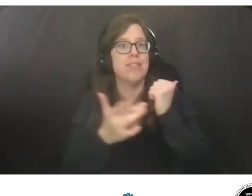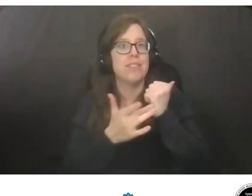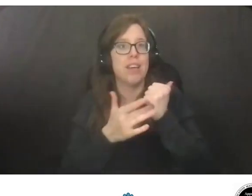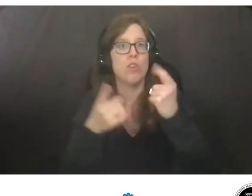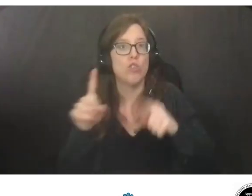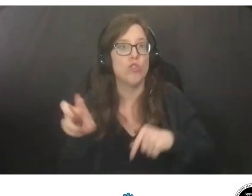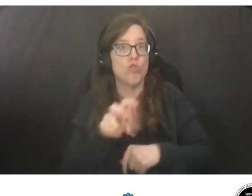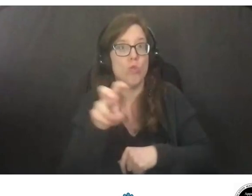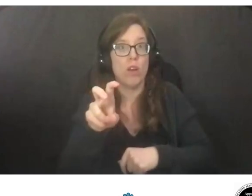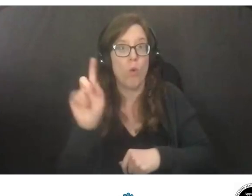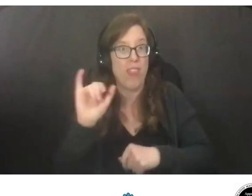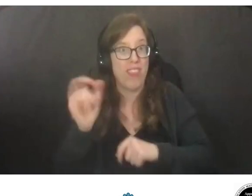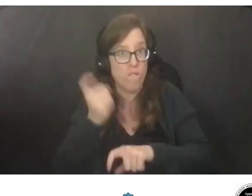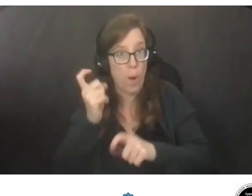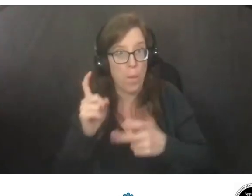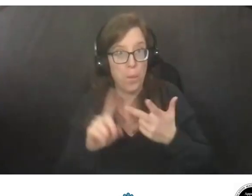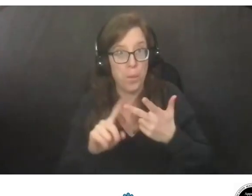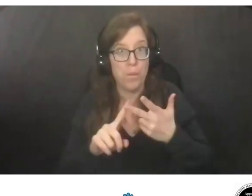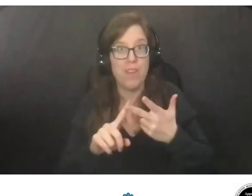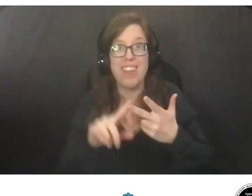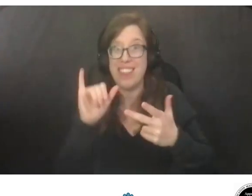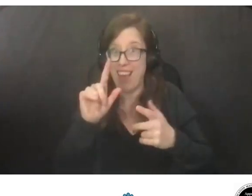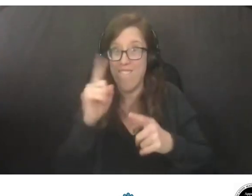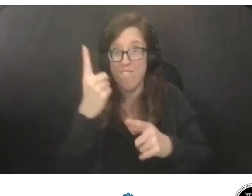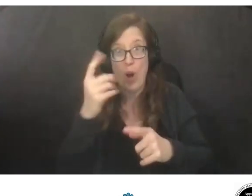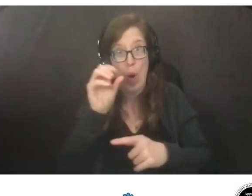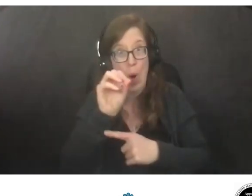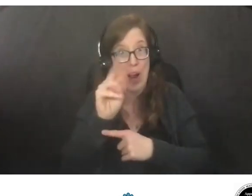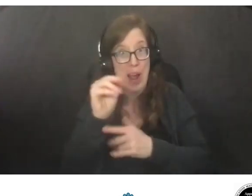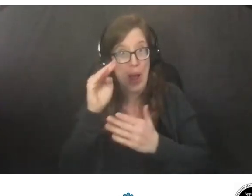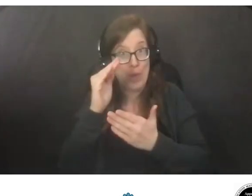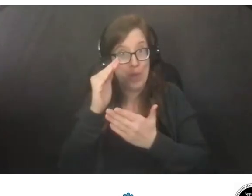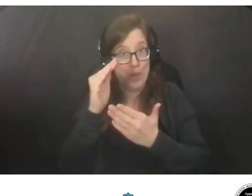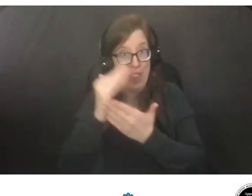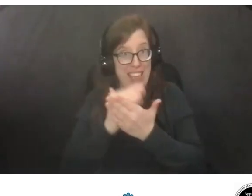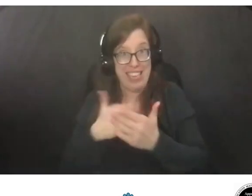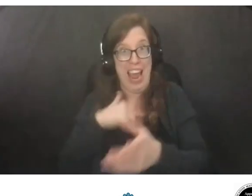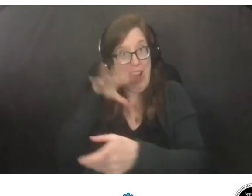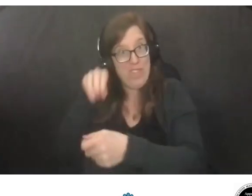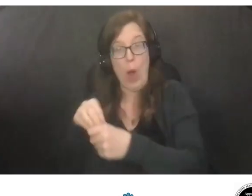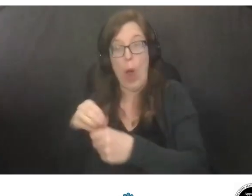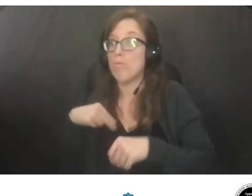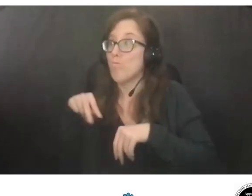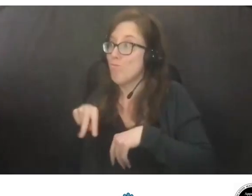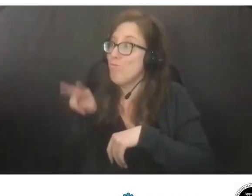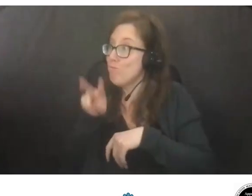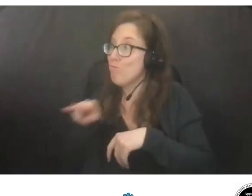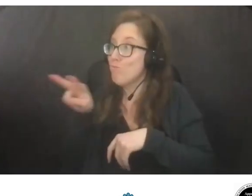Where this came from was I–that very first O&M lesson that I was on